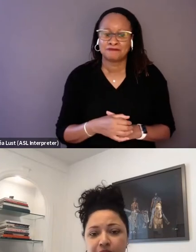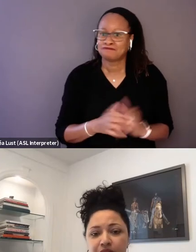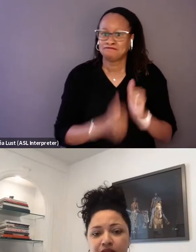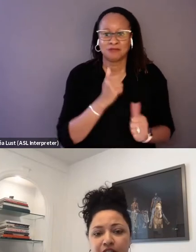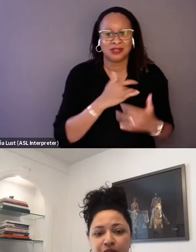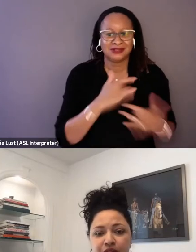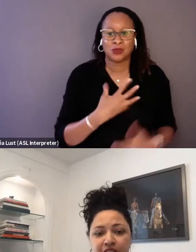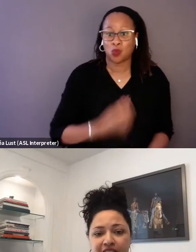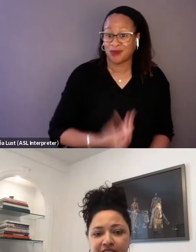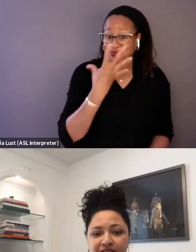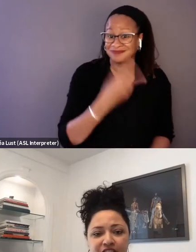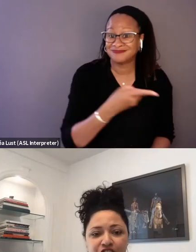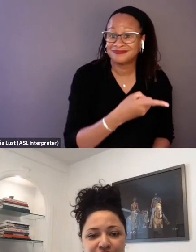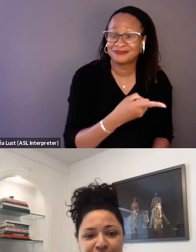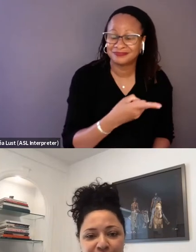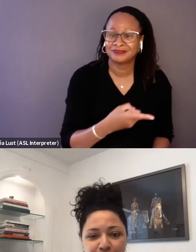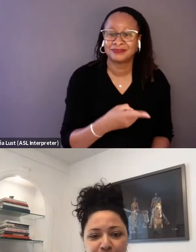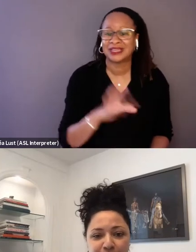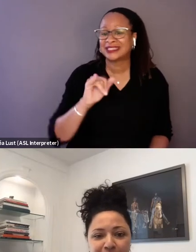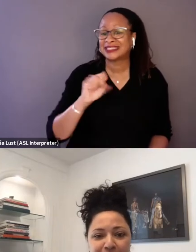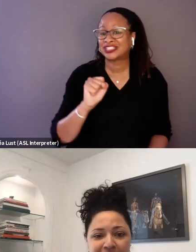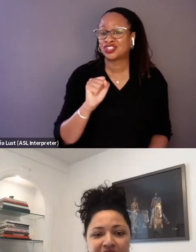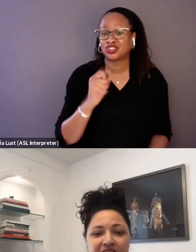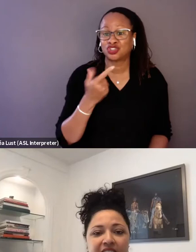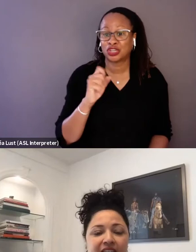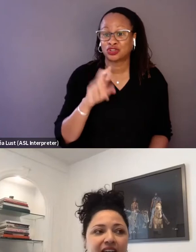It was, you know, cisgender women and men.